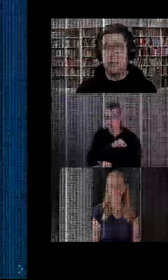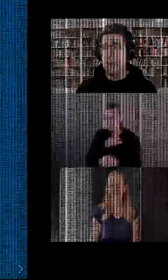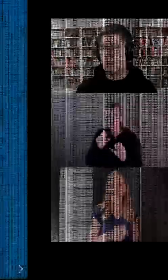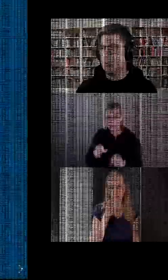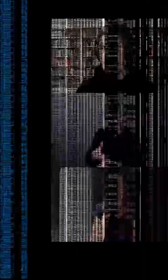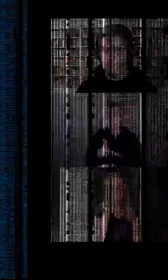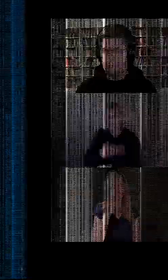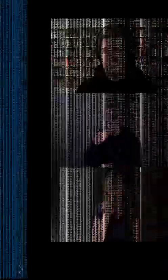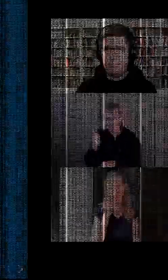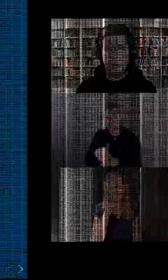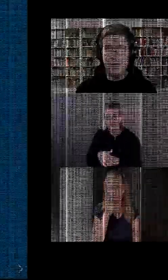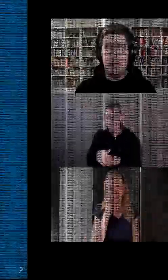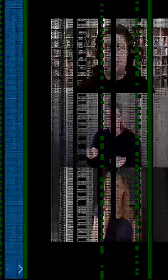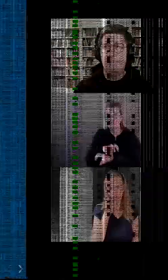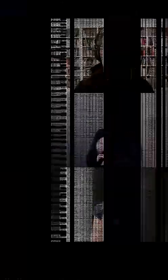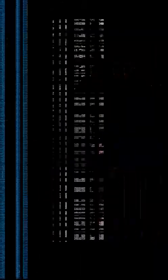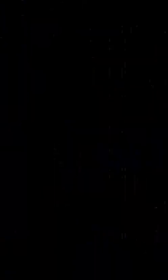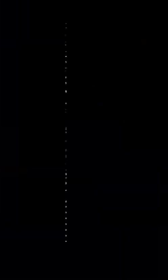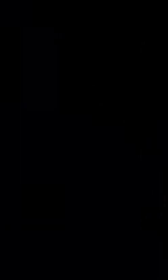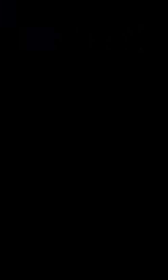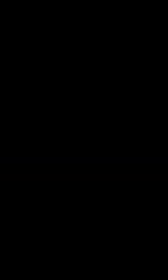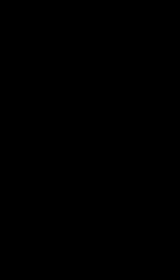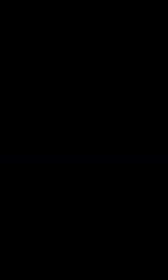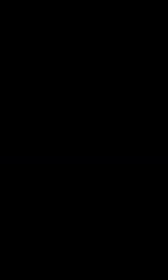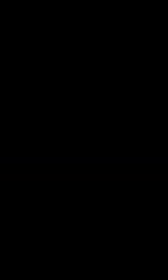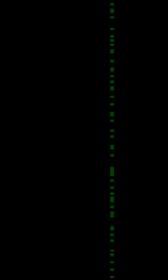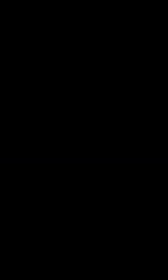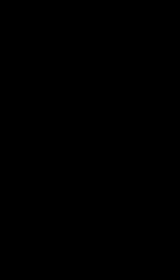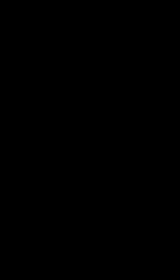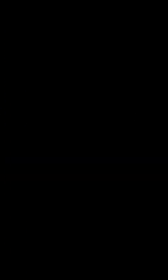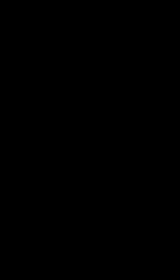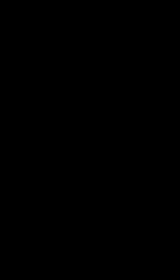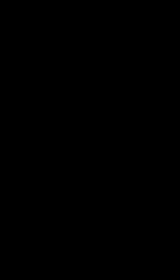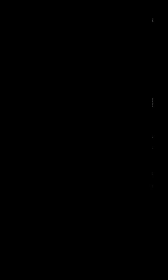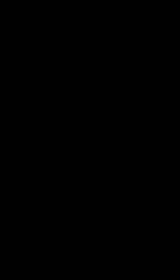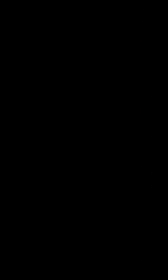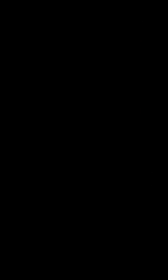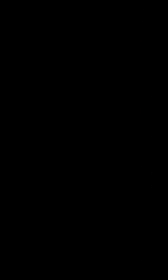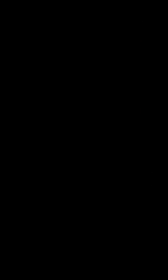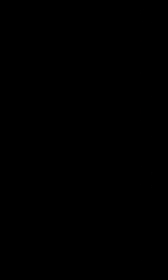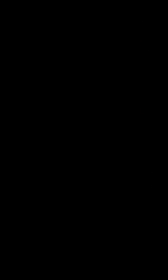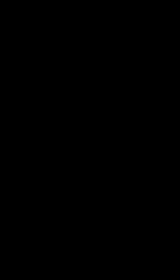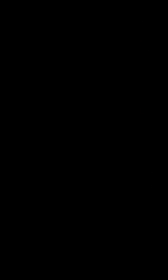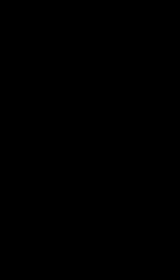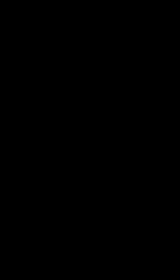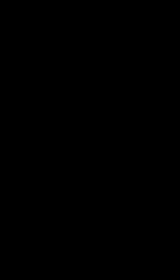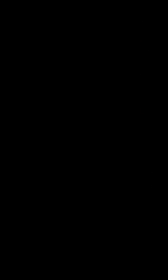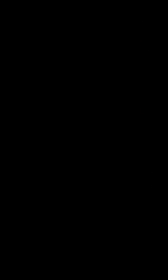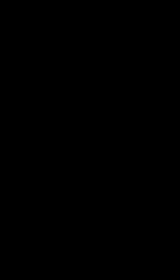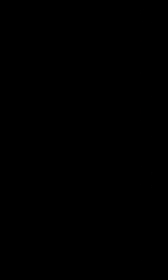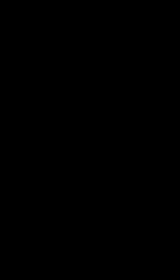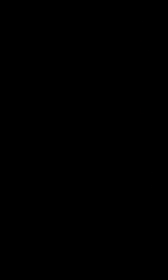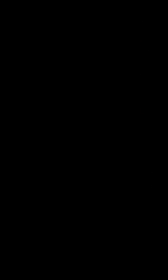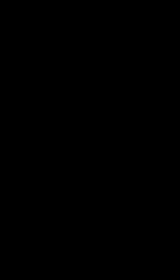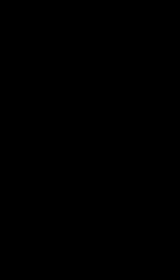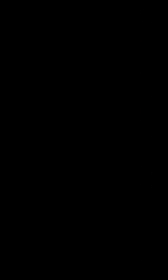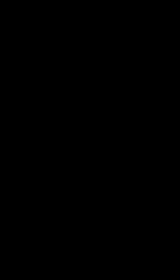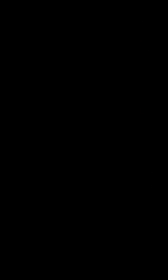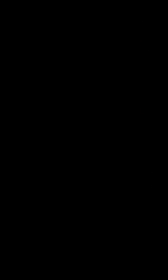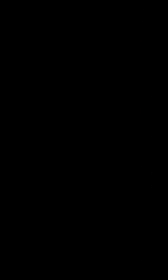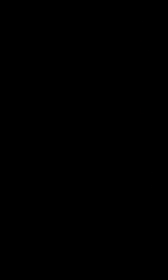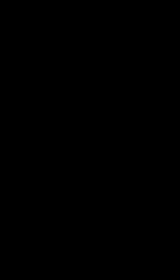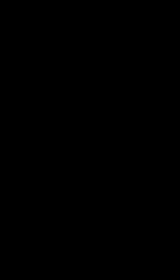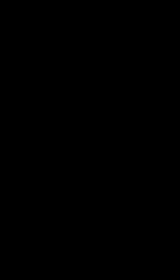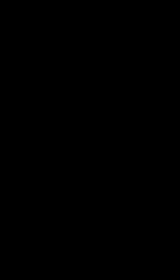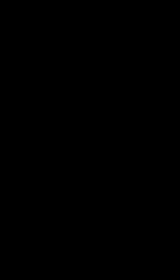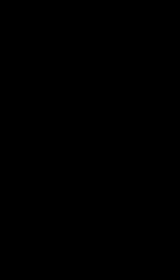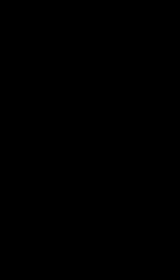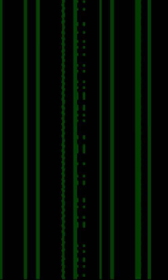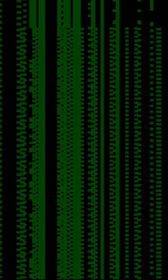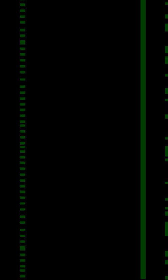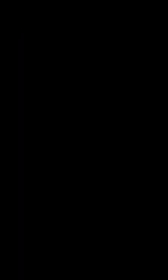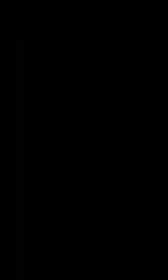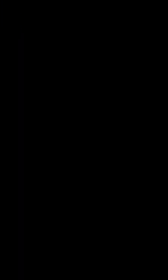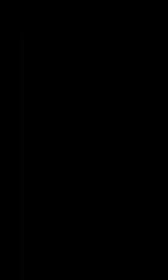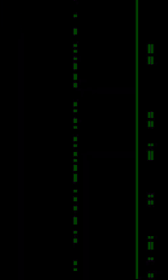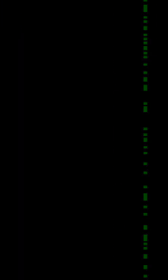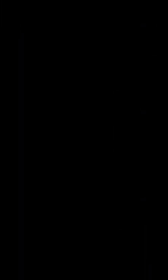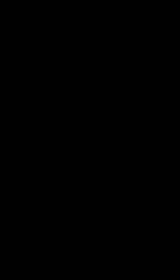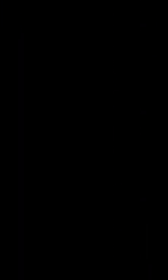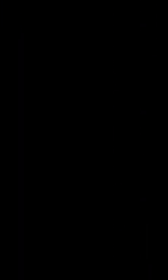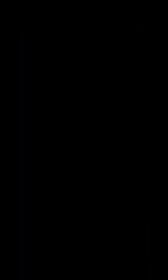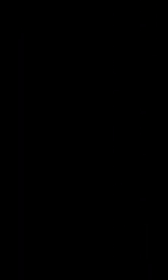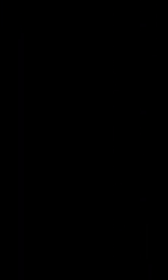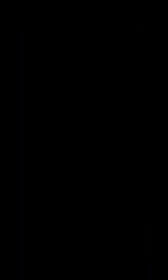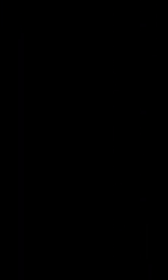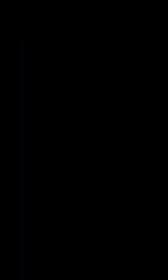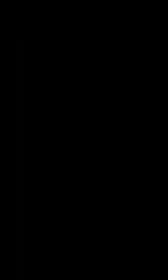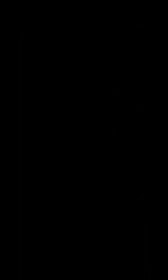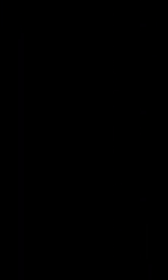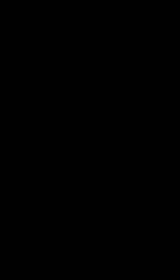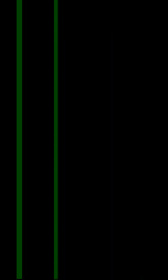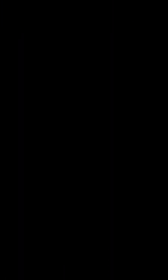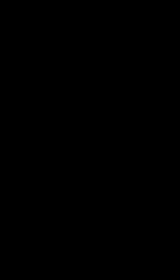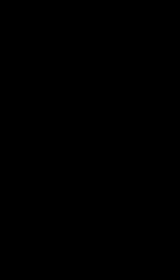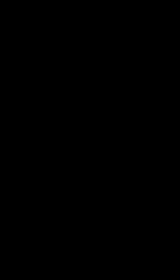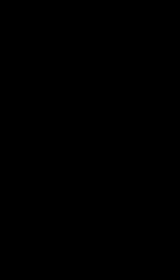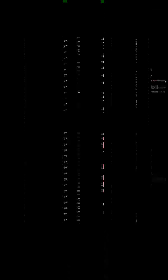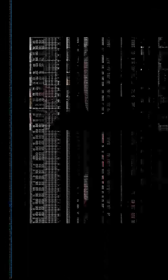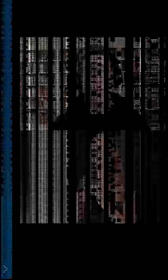than that. So, Mel Chua who is also deaf said it is not their job to ask for accessibility.